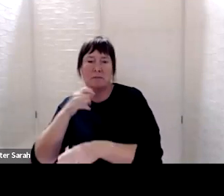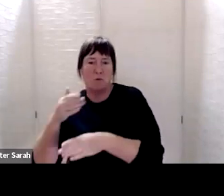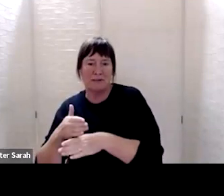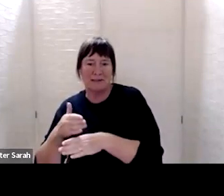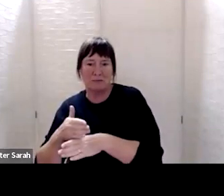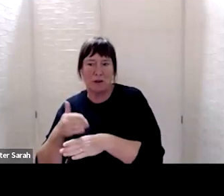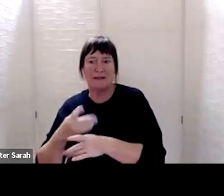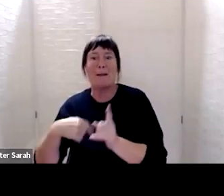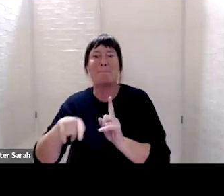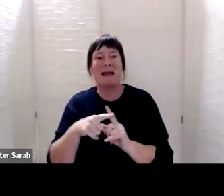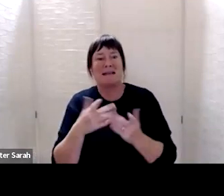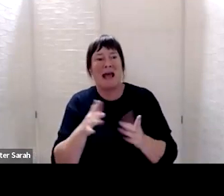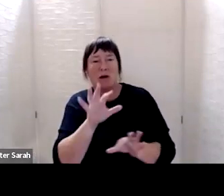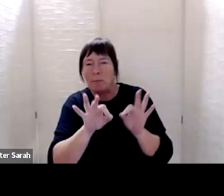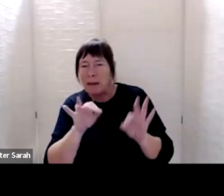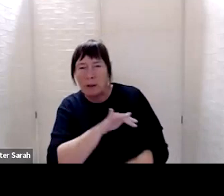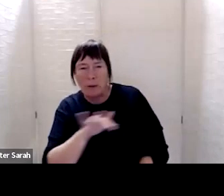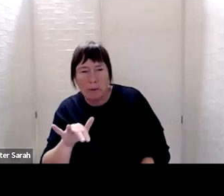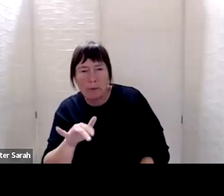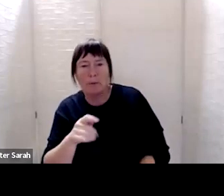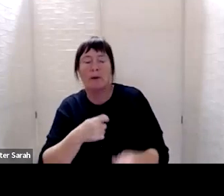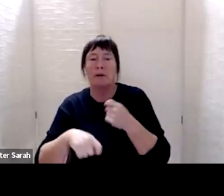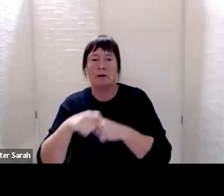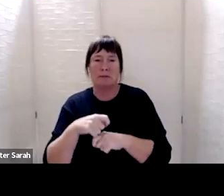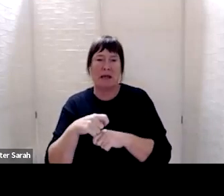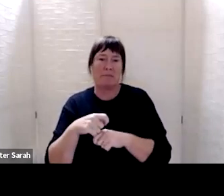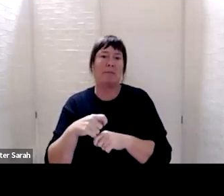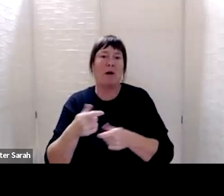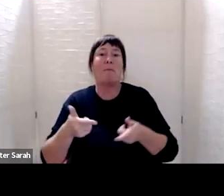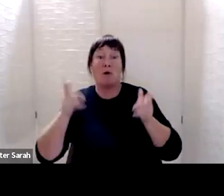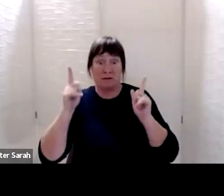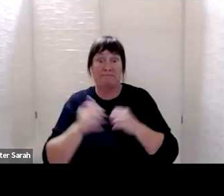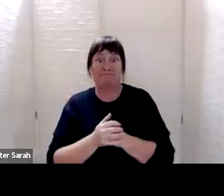particular support workers and becoming an employer.